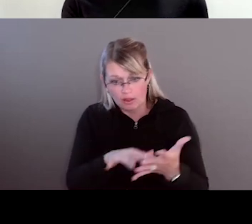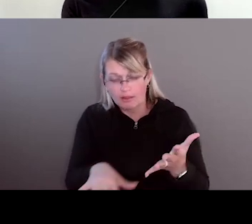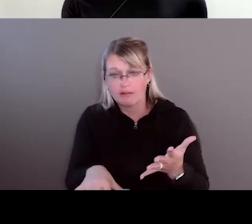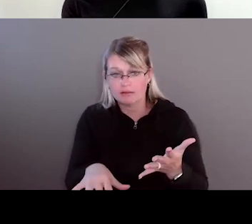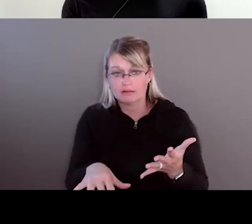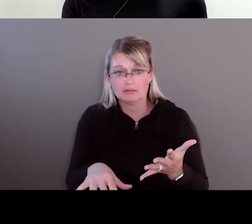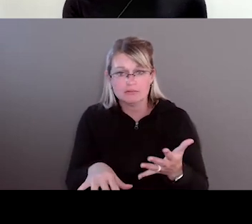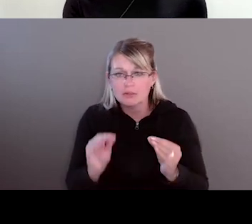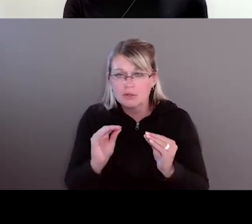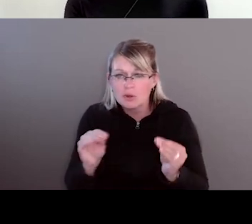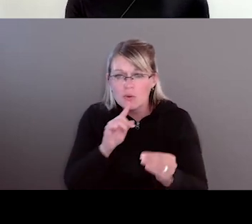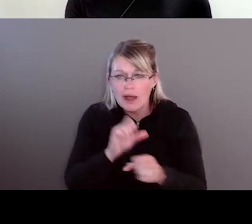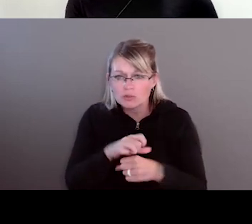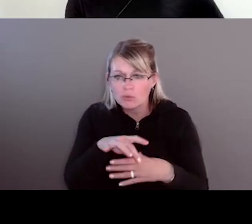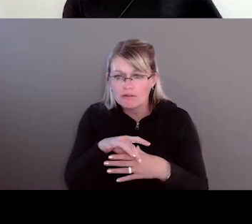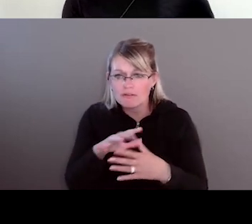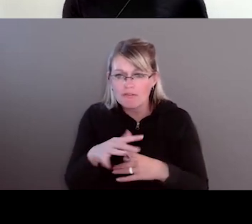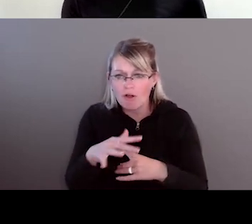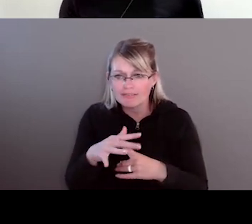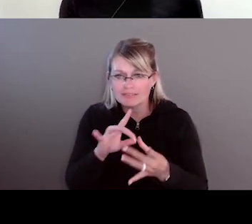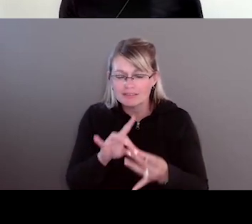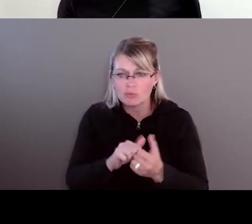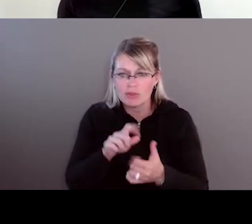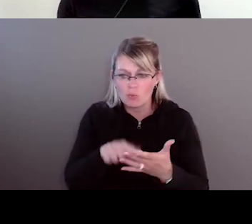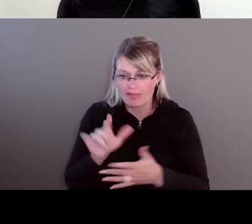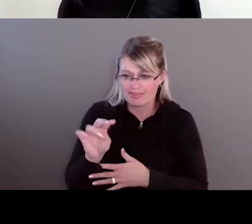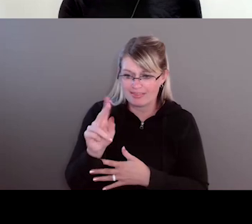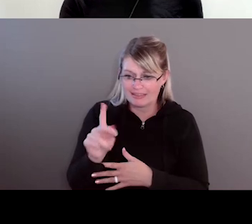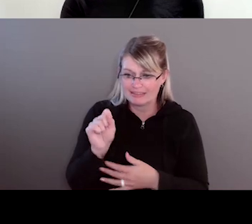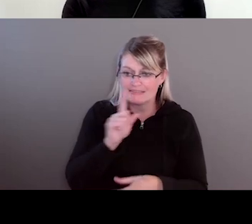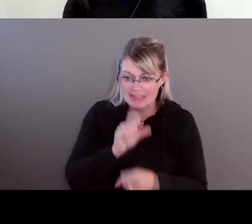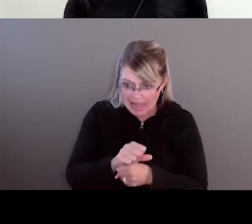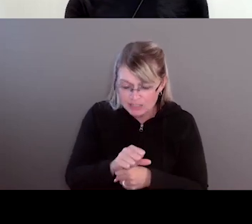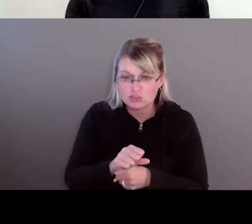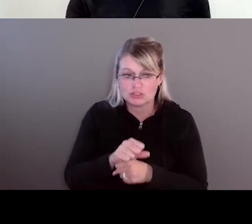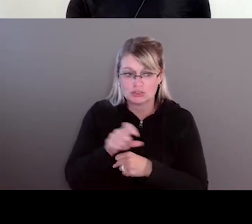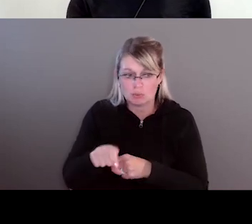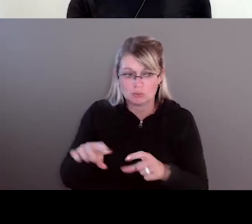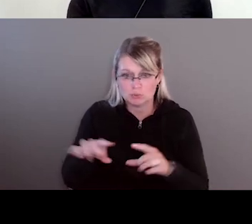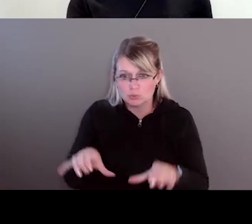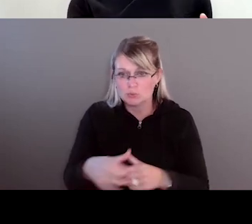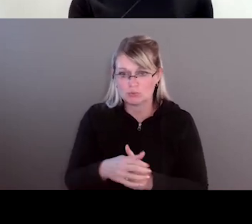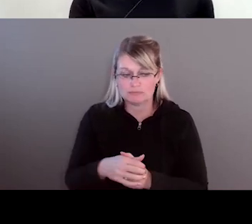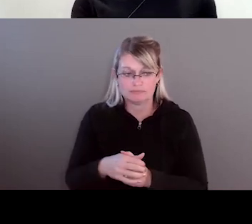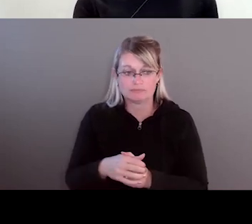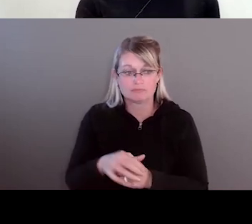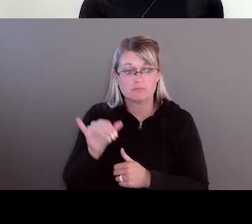there's no actual context around what those links are supposed to do. If you want to test yourself,